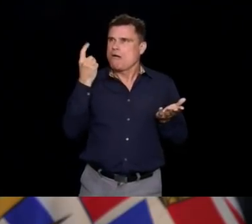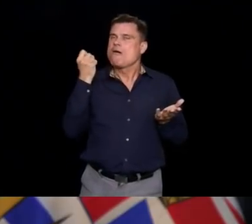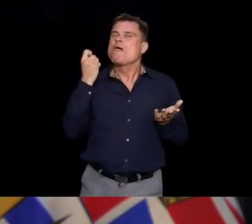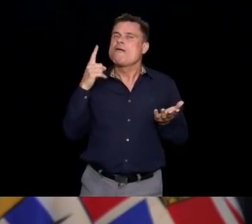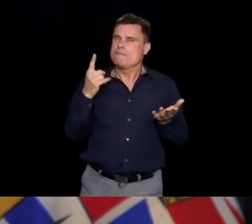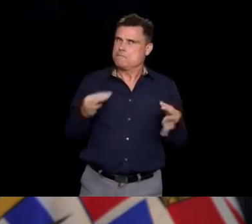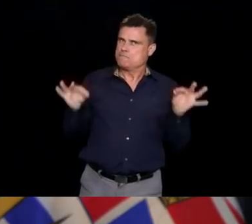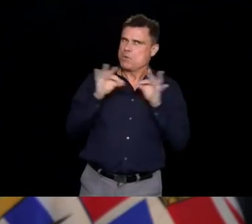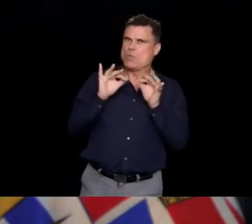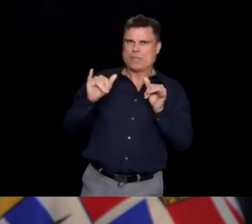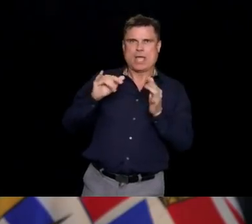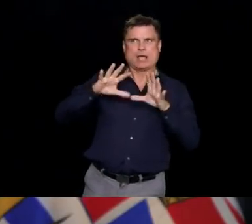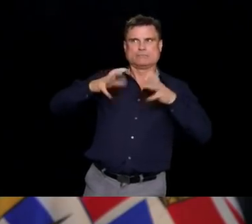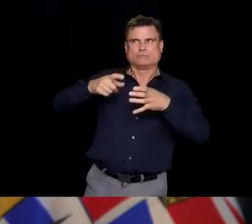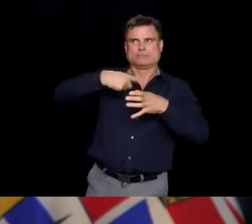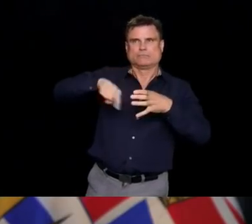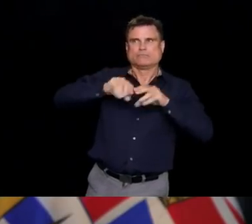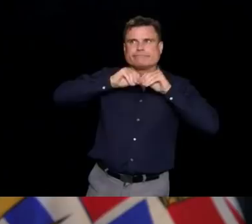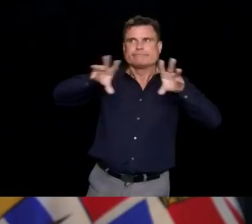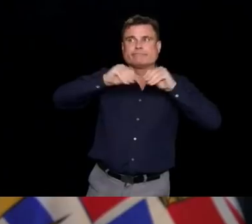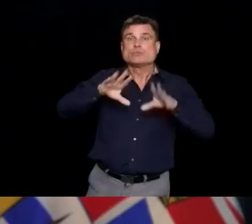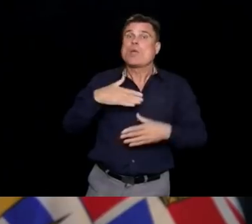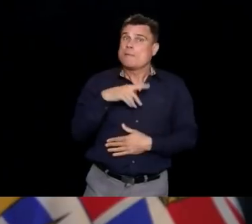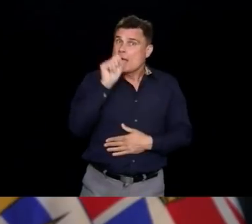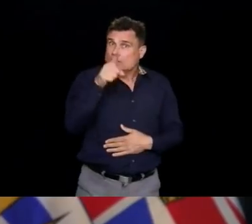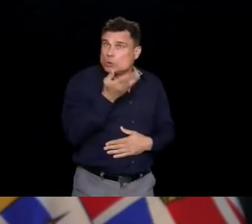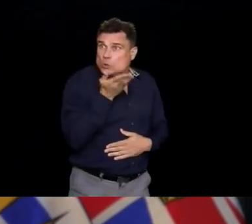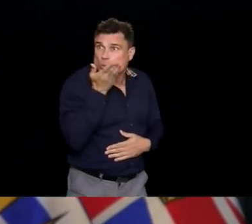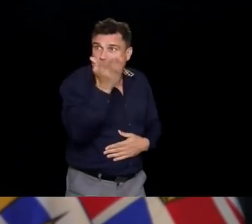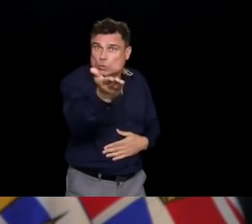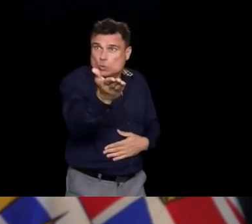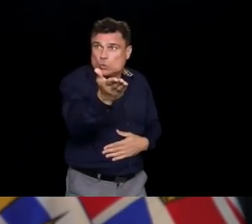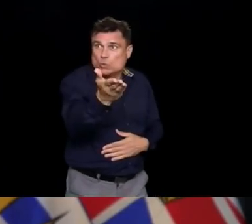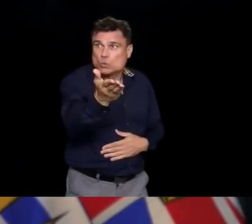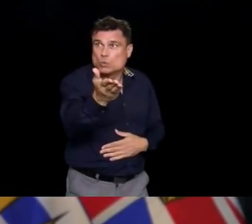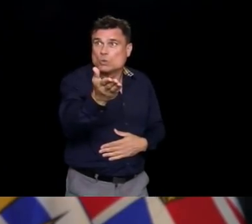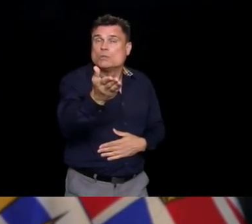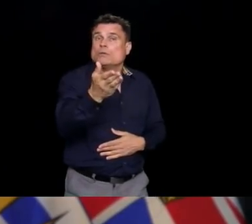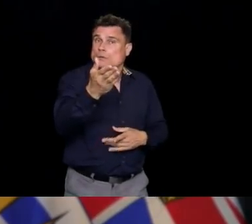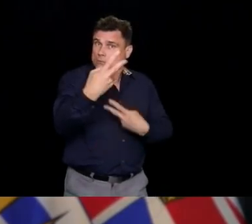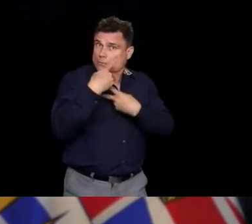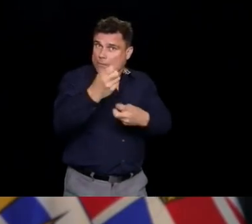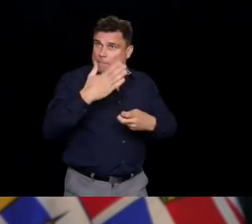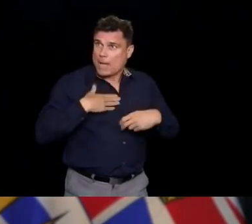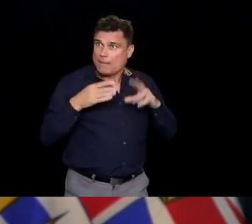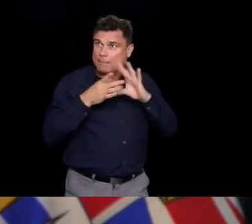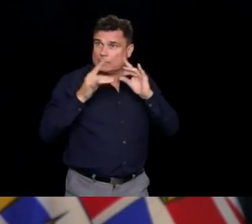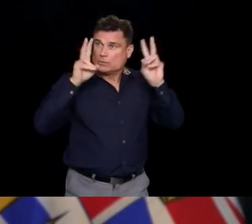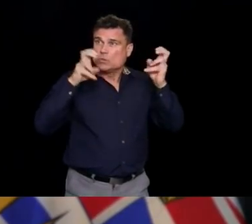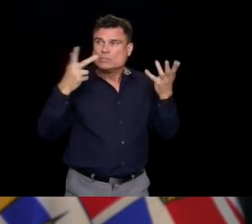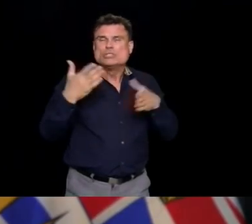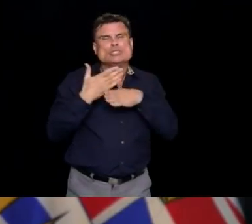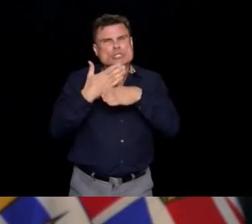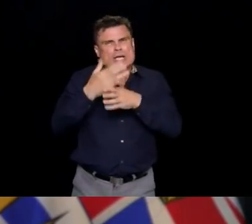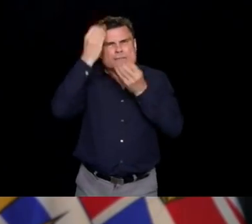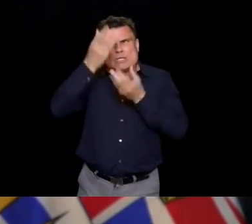and now I am asking you to be my voice and our voice on social media. User influence to share a message with your